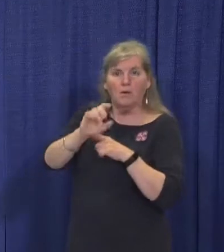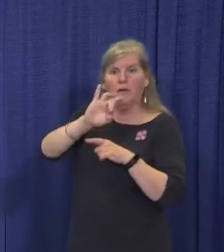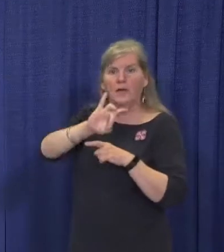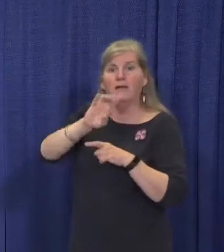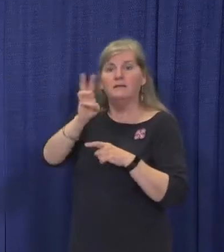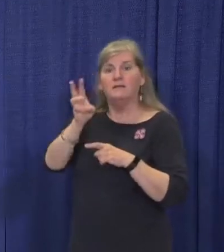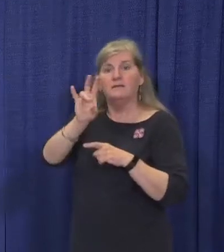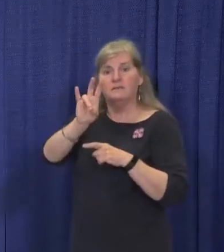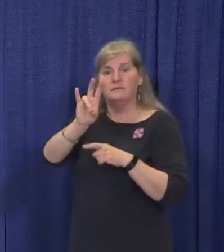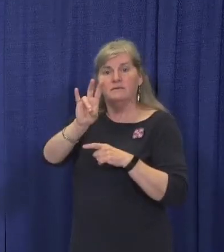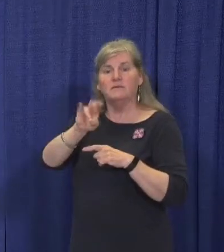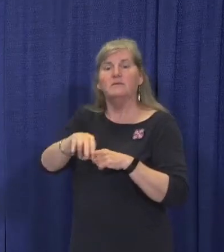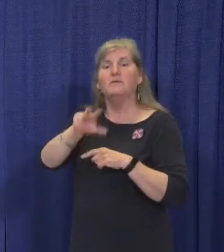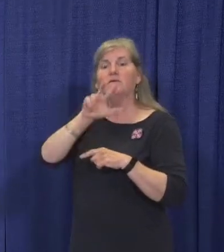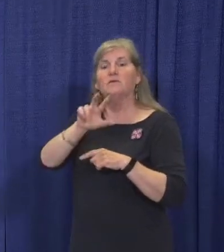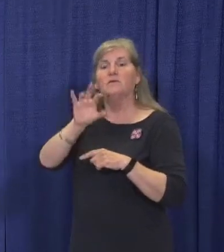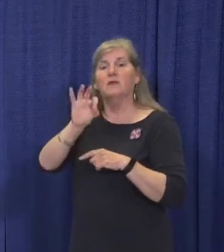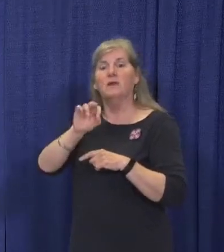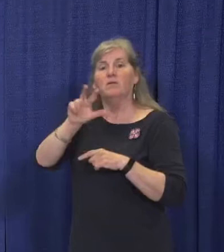anonymous concerns by calling